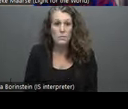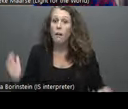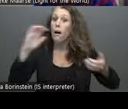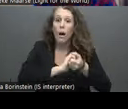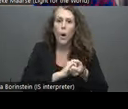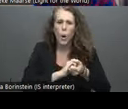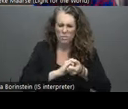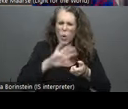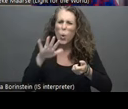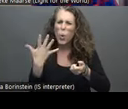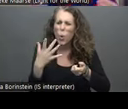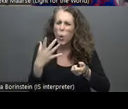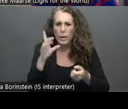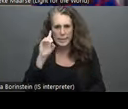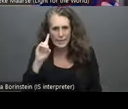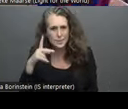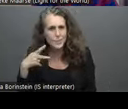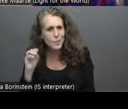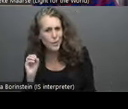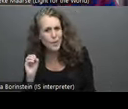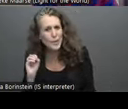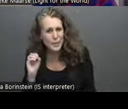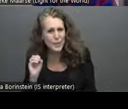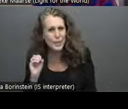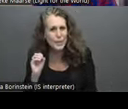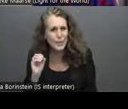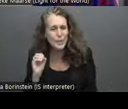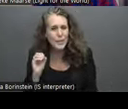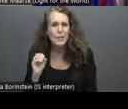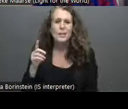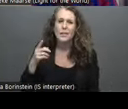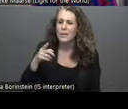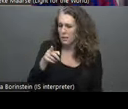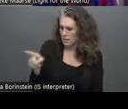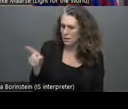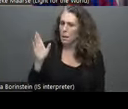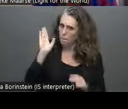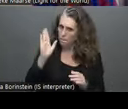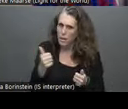to make sure that they are actually in the leads and also what I didn't mention that